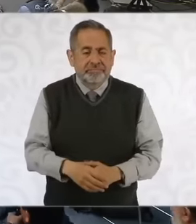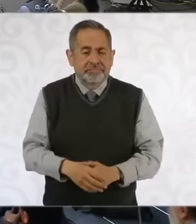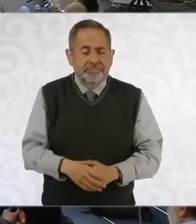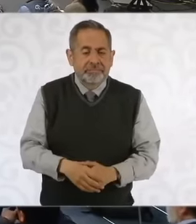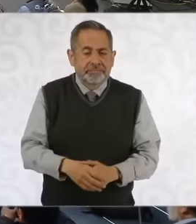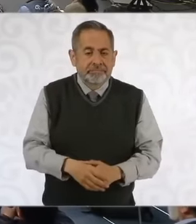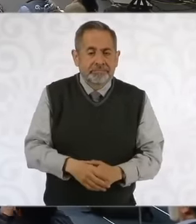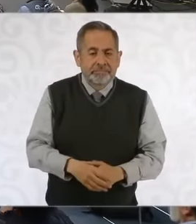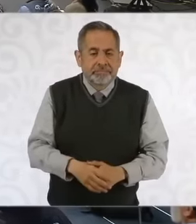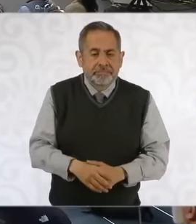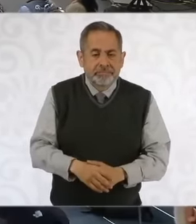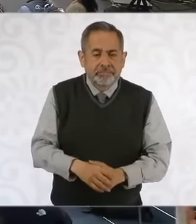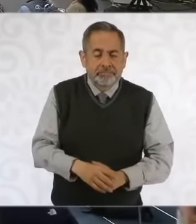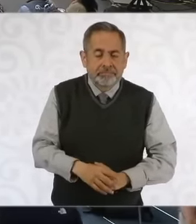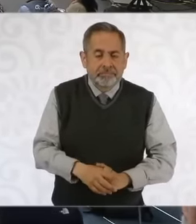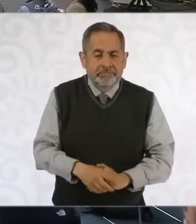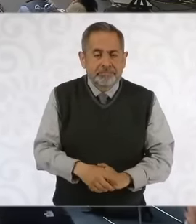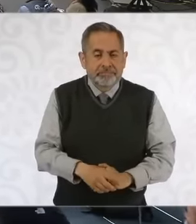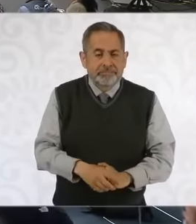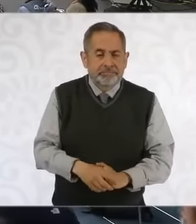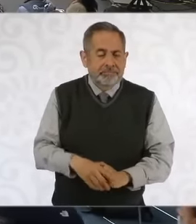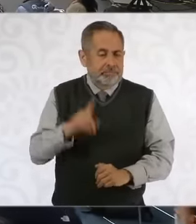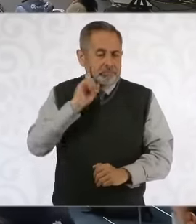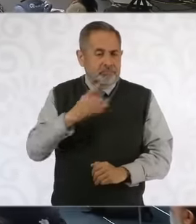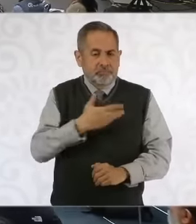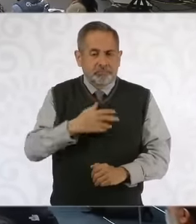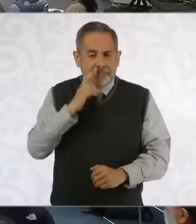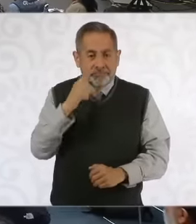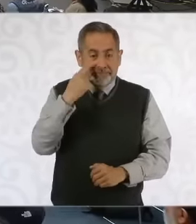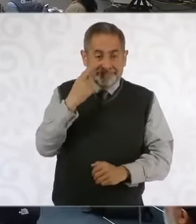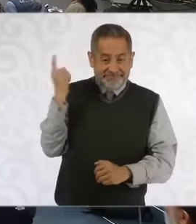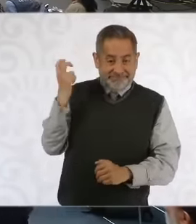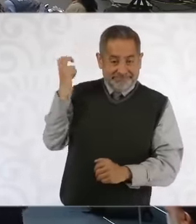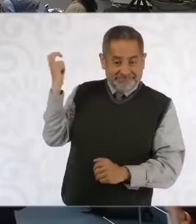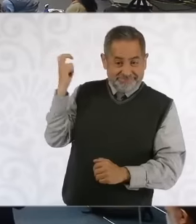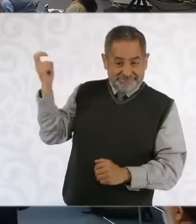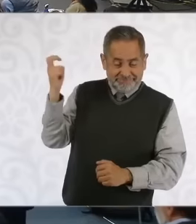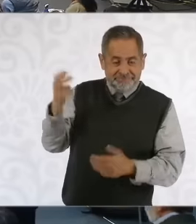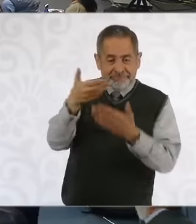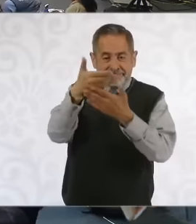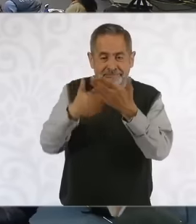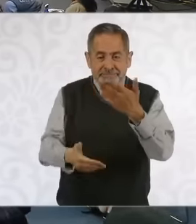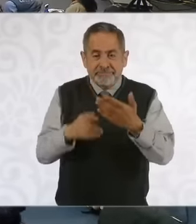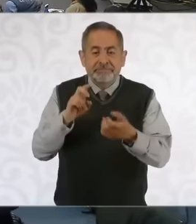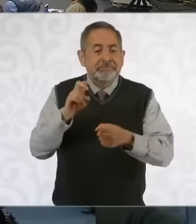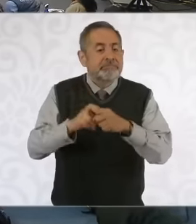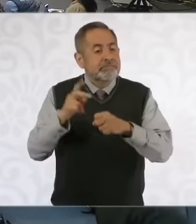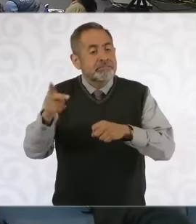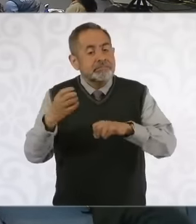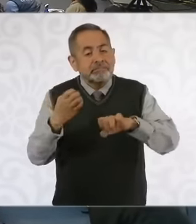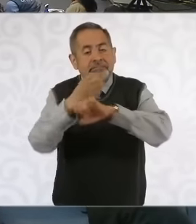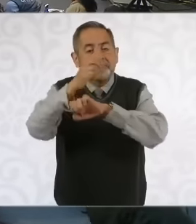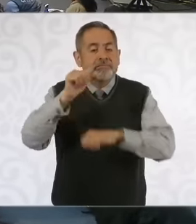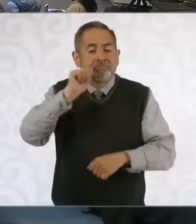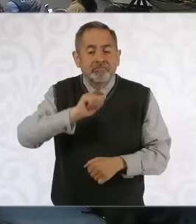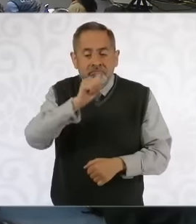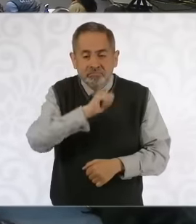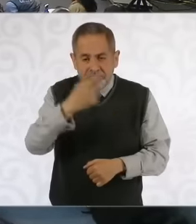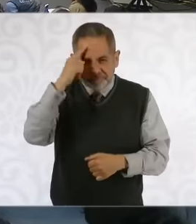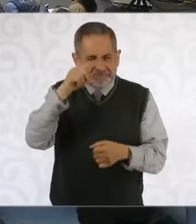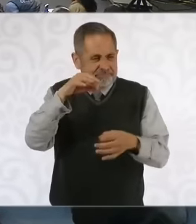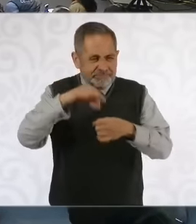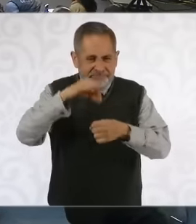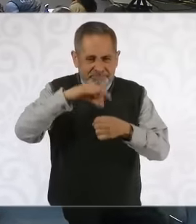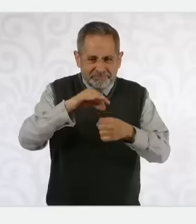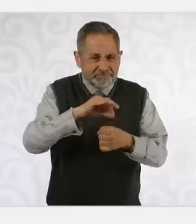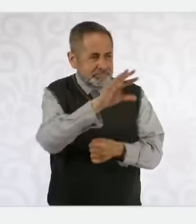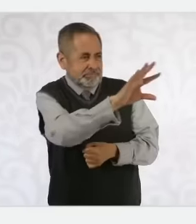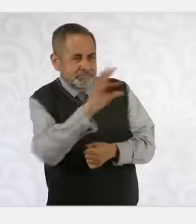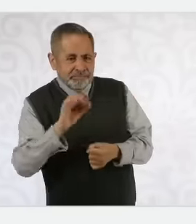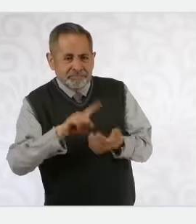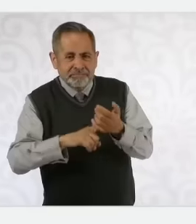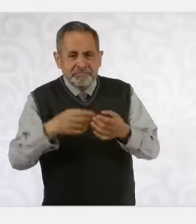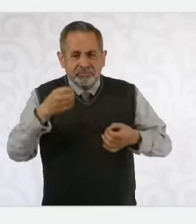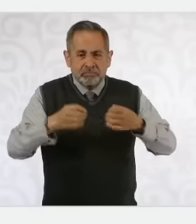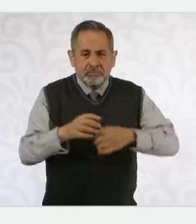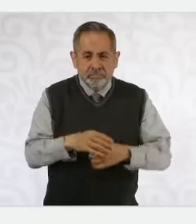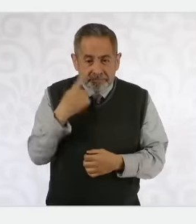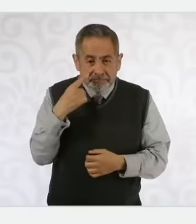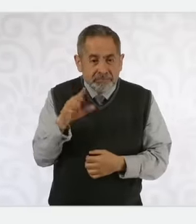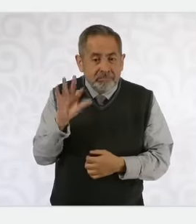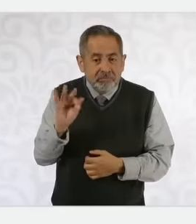is the ballot of judges in a state United States Arizona Arizona 45 45 positions judges